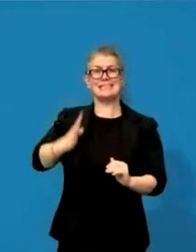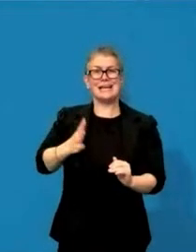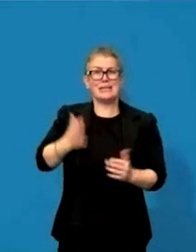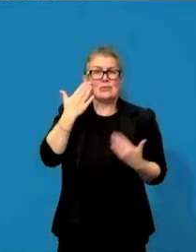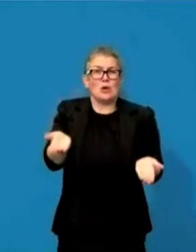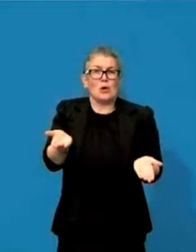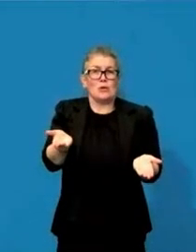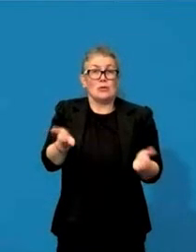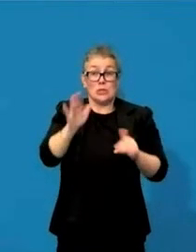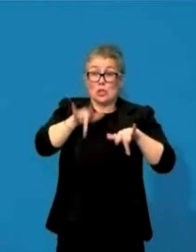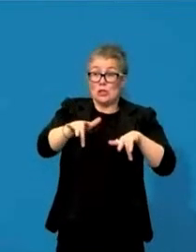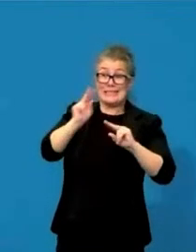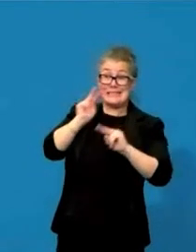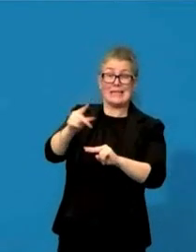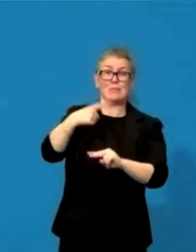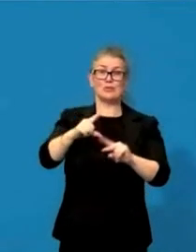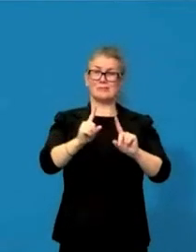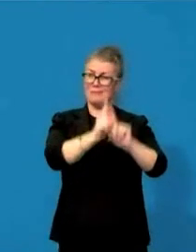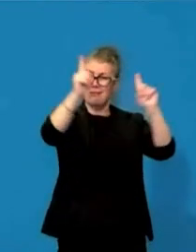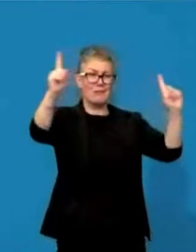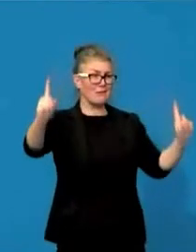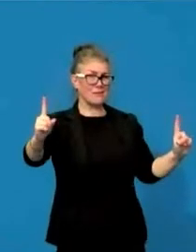based in Geraldton and us based here, is problematic.